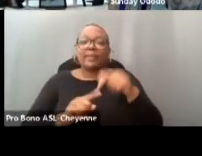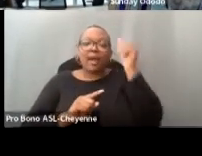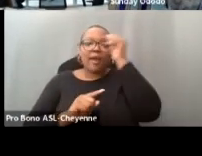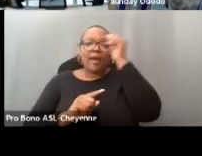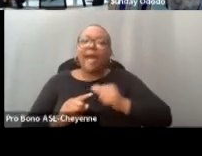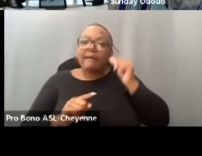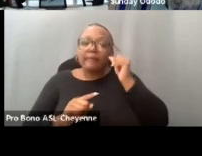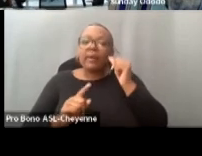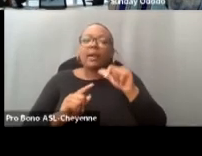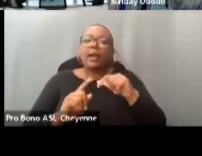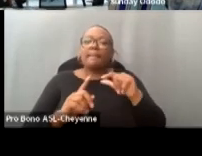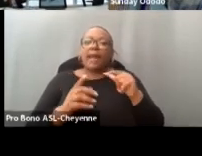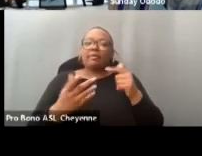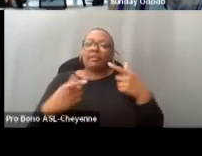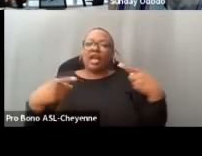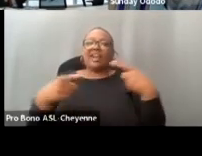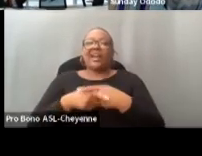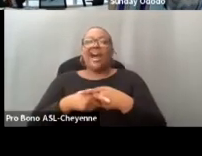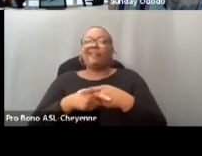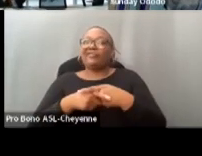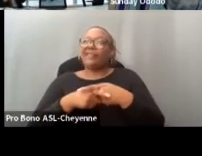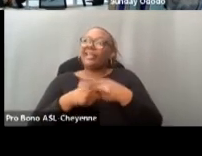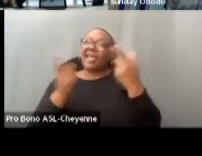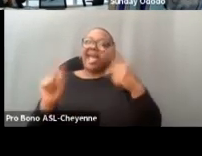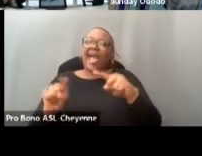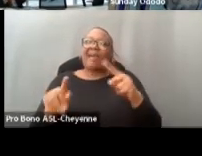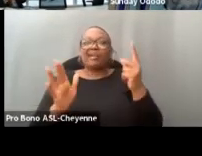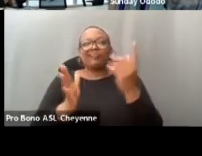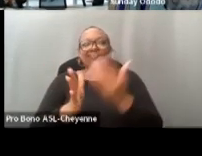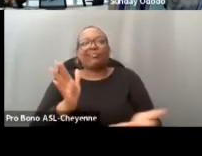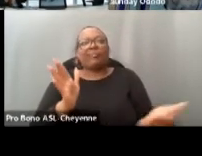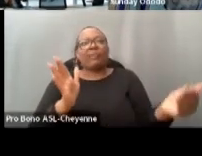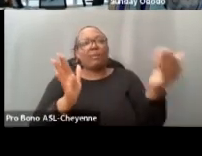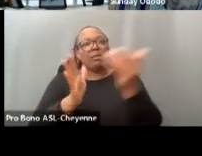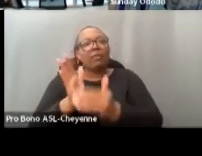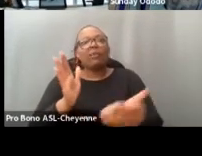as a conflict-ridden continent.